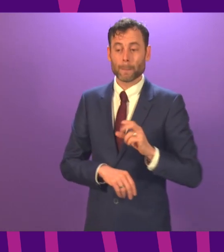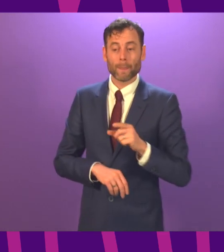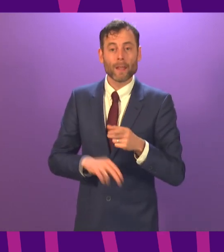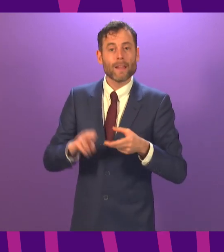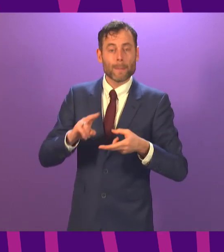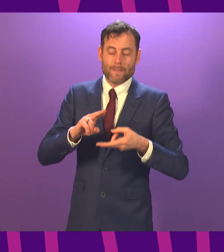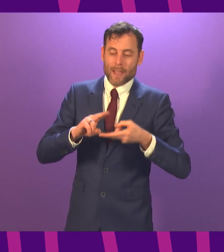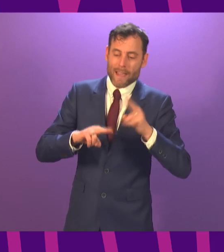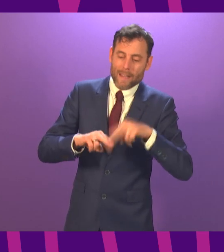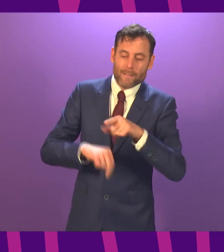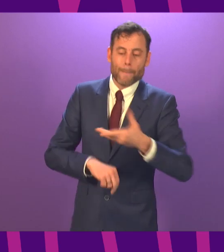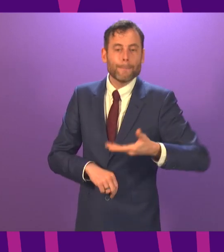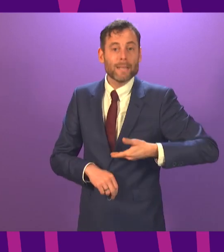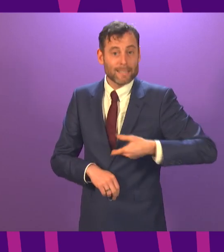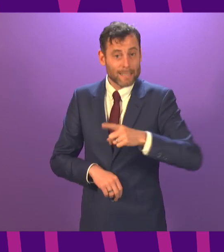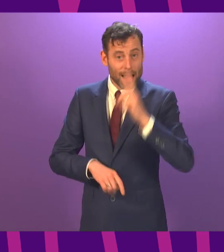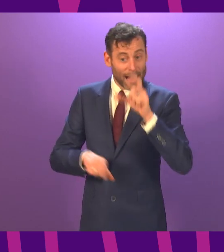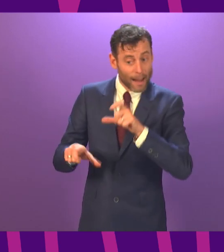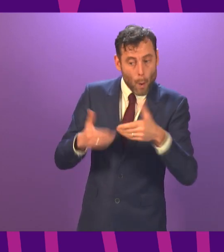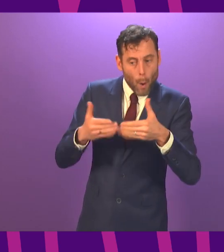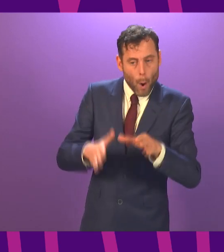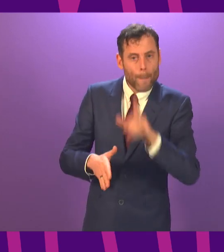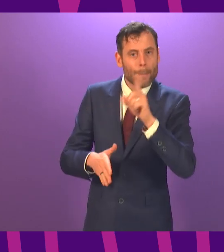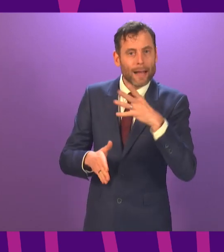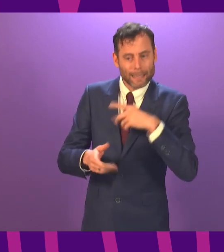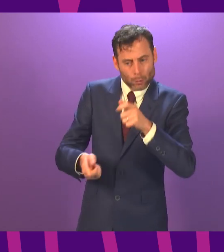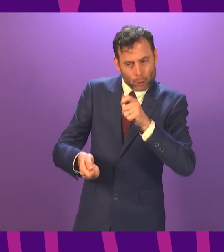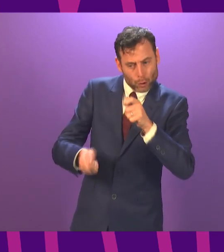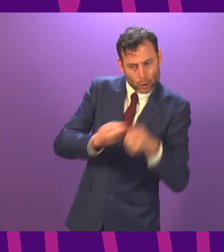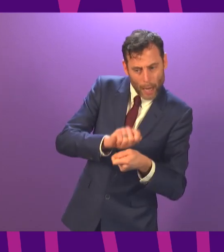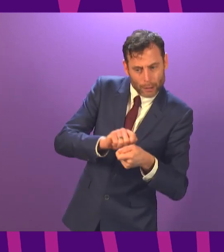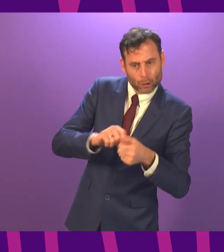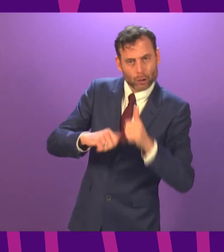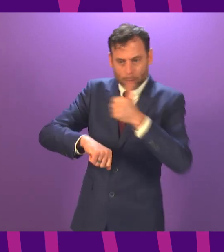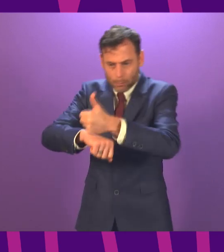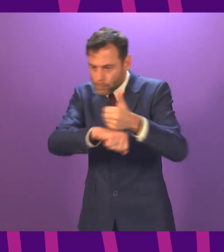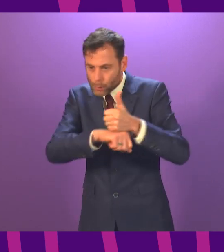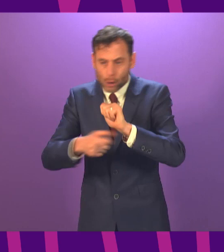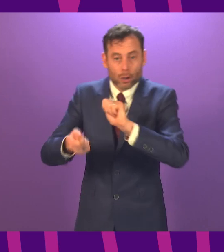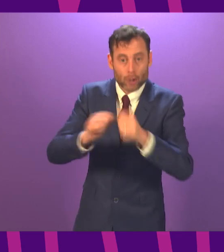but are required to modify their operations by law. Those grants are provided to eligible